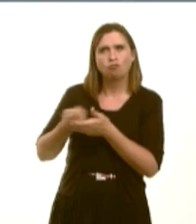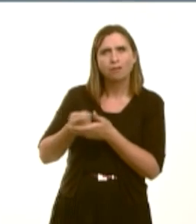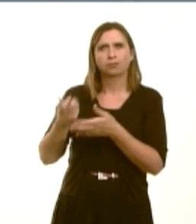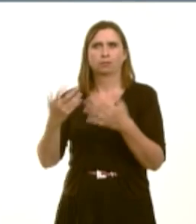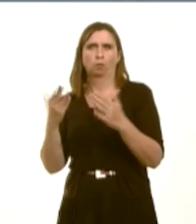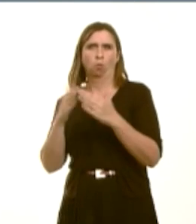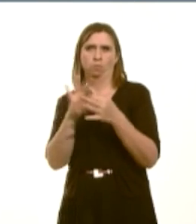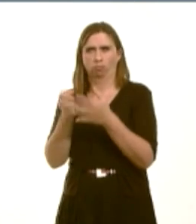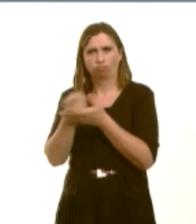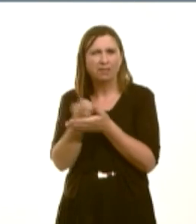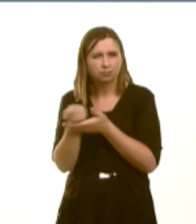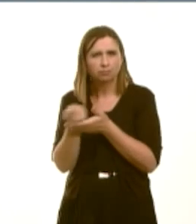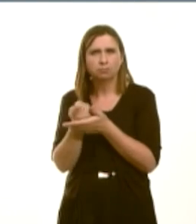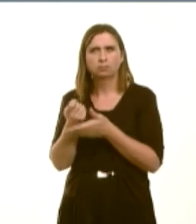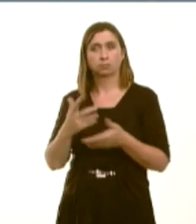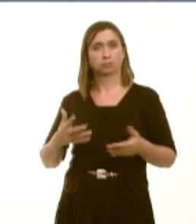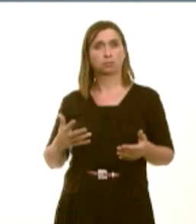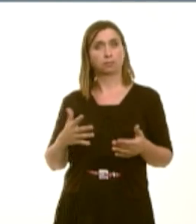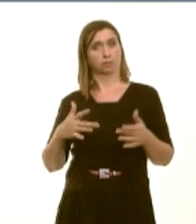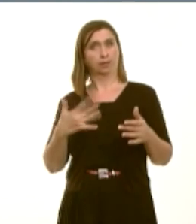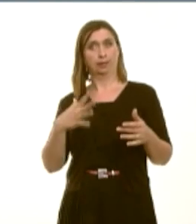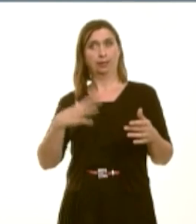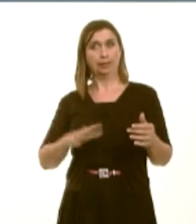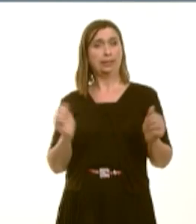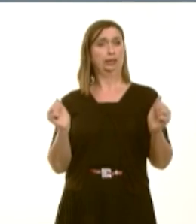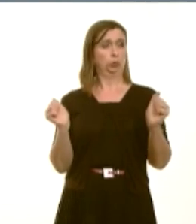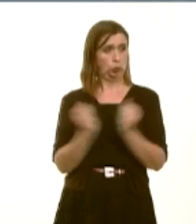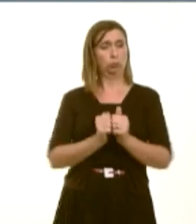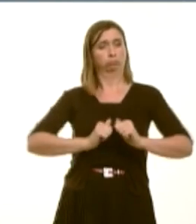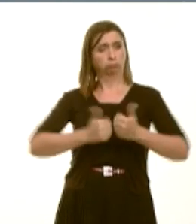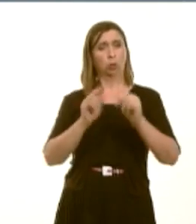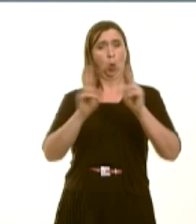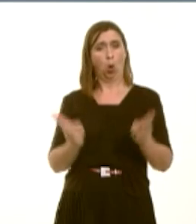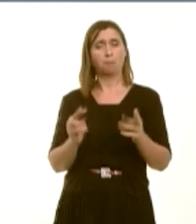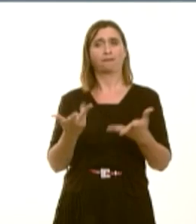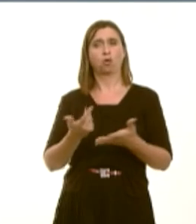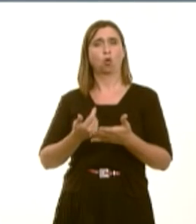be brought back as suitable properties for home ownership. With 84 per cent of adults